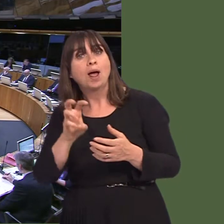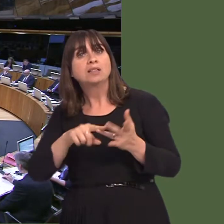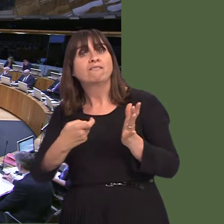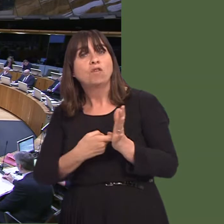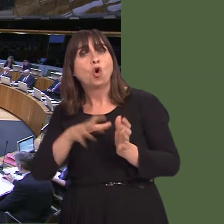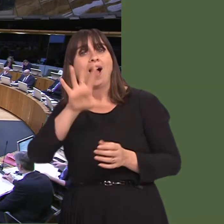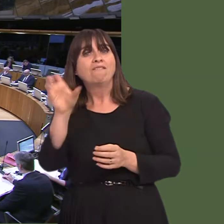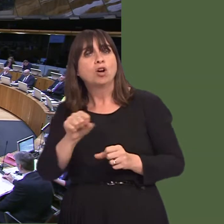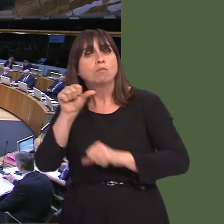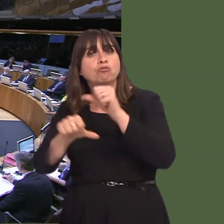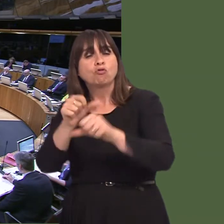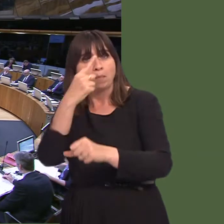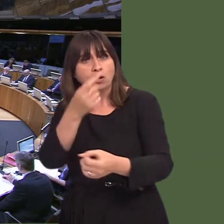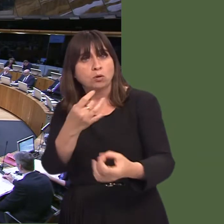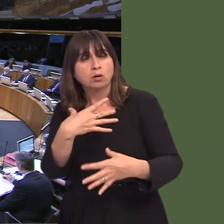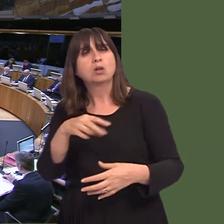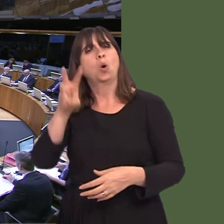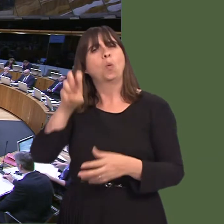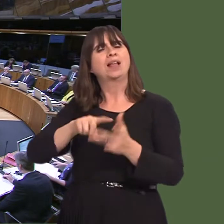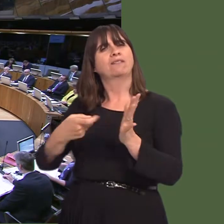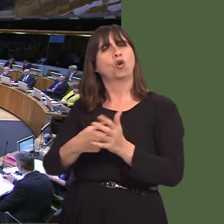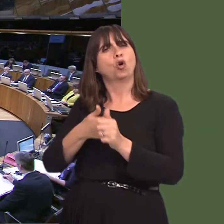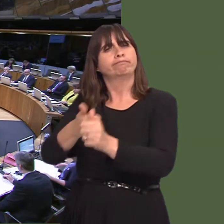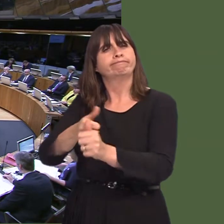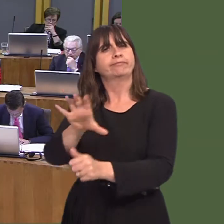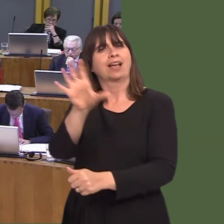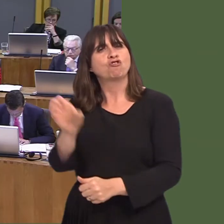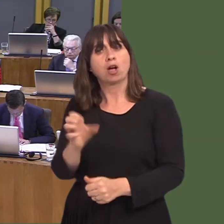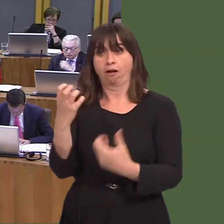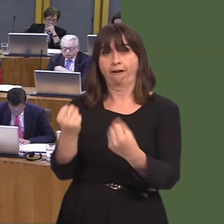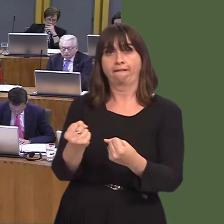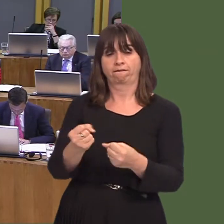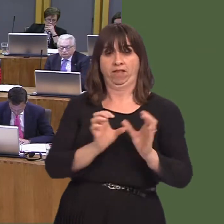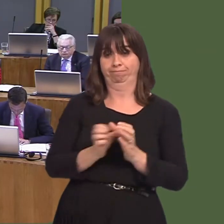supports individuals, community groups and organisations in Wales to combat poverty in